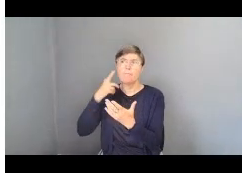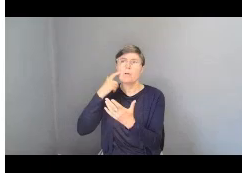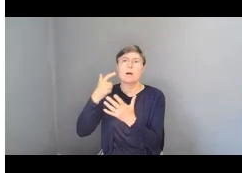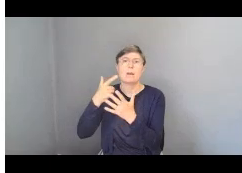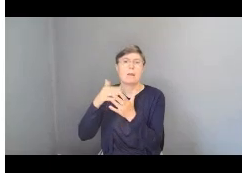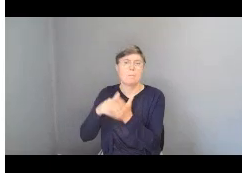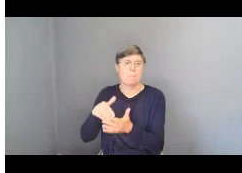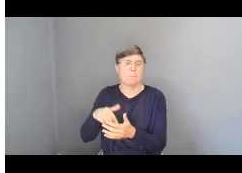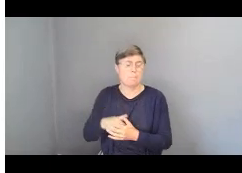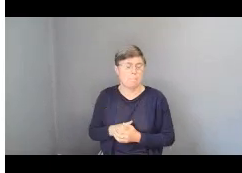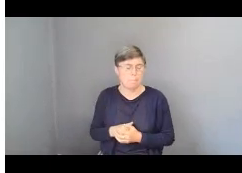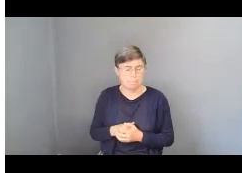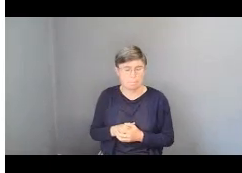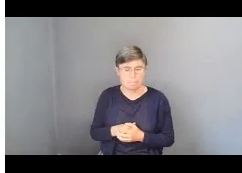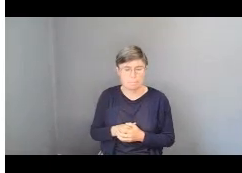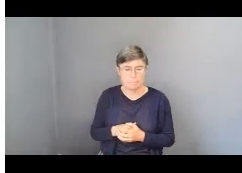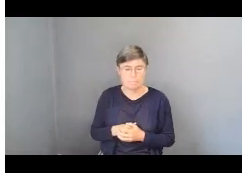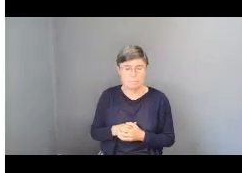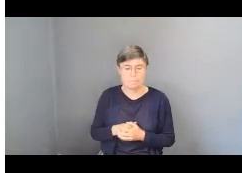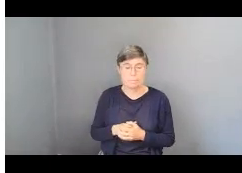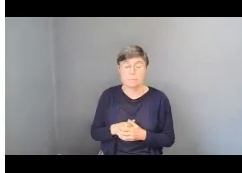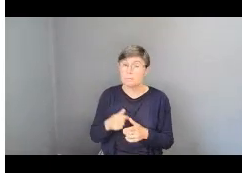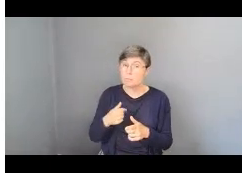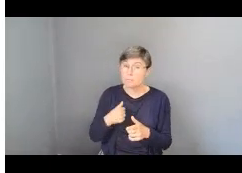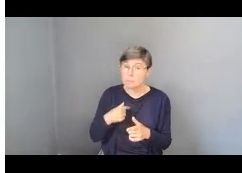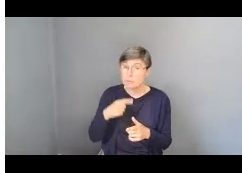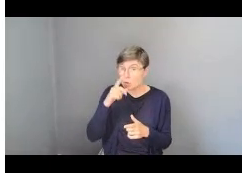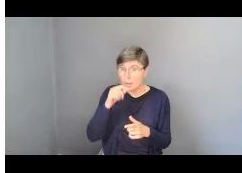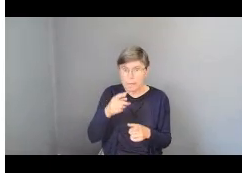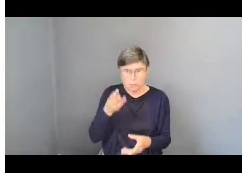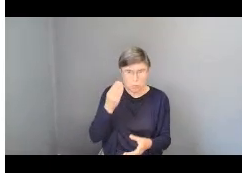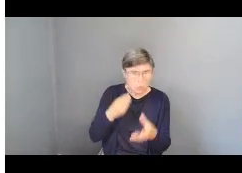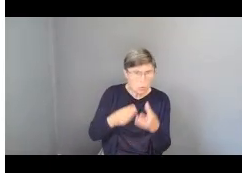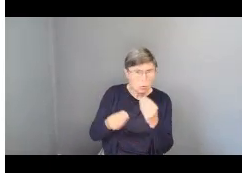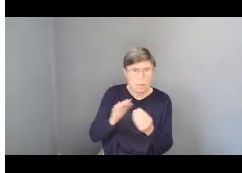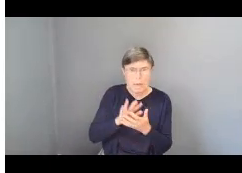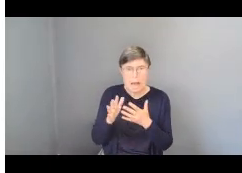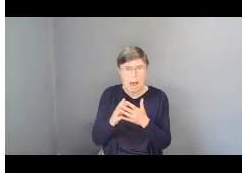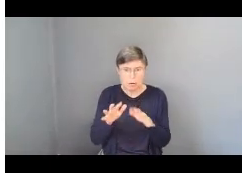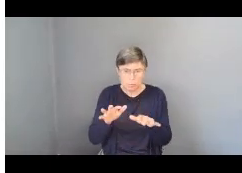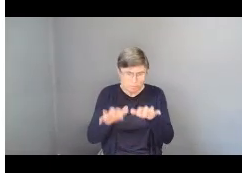You can learn more about creating service agreements on the NDIS website.